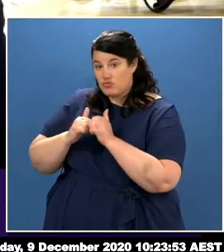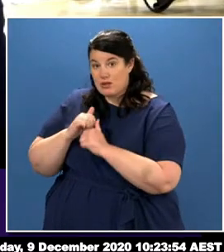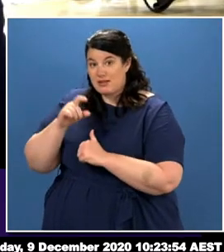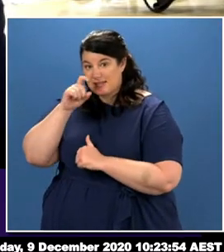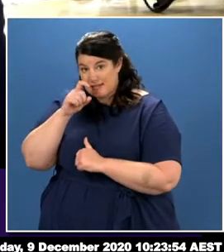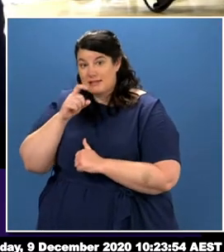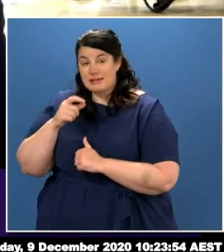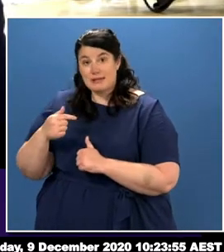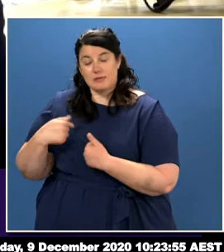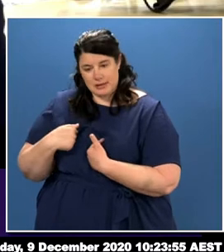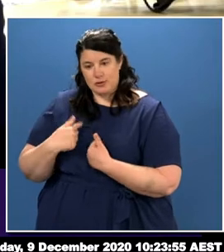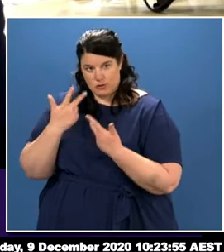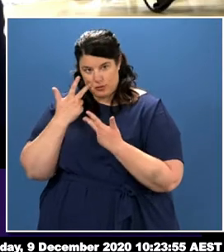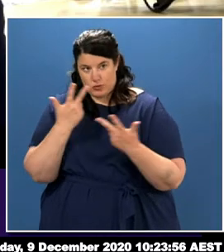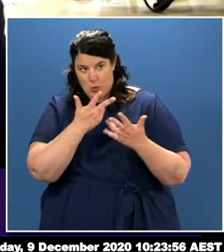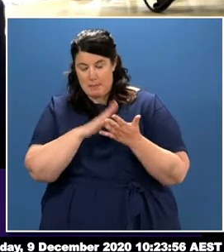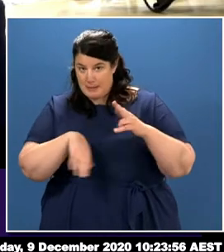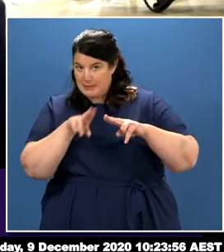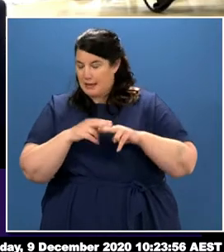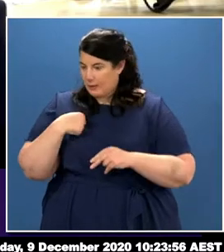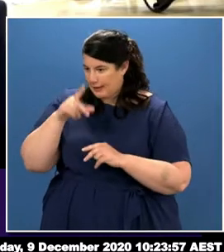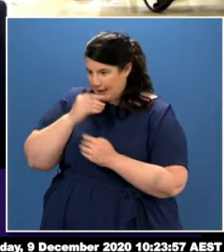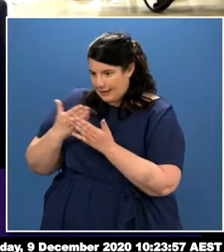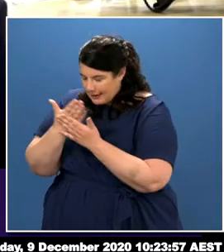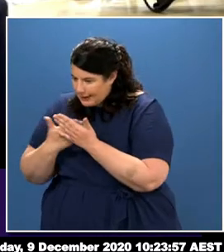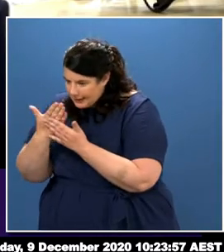demonstrated that we did have the capacity if we applied ourselves.